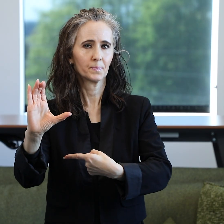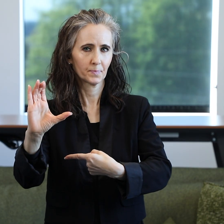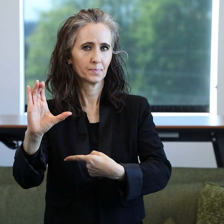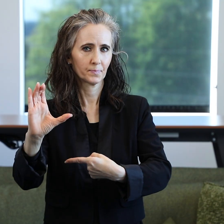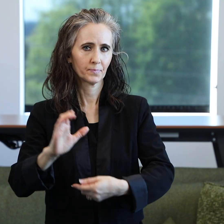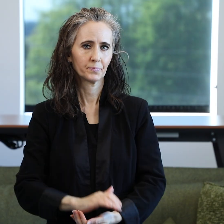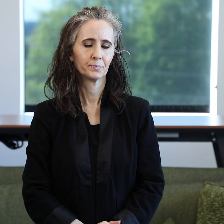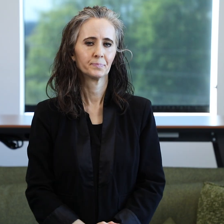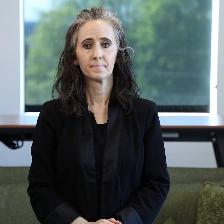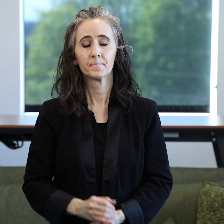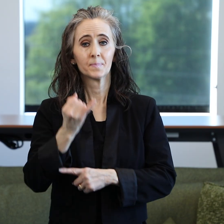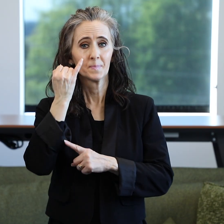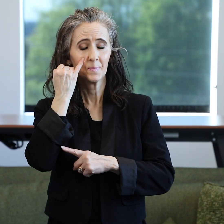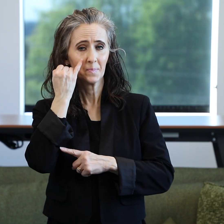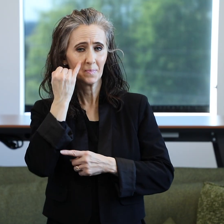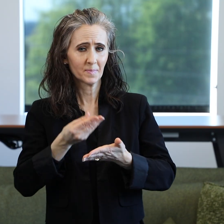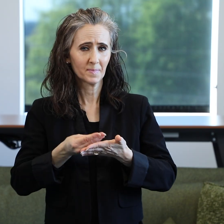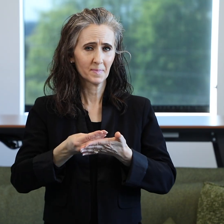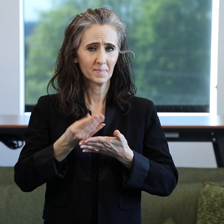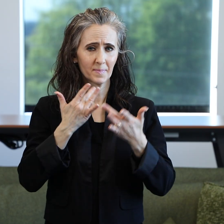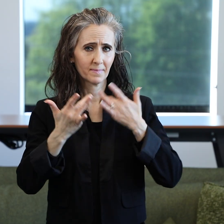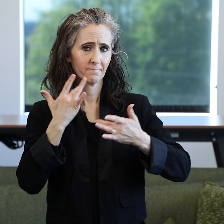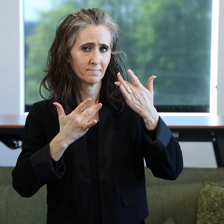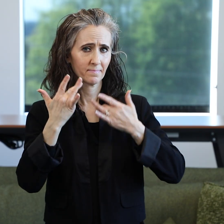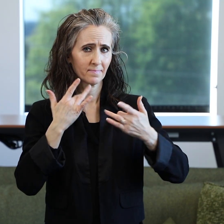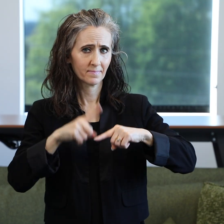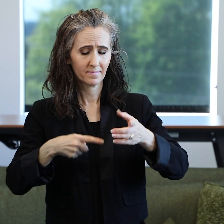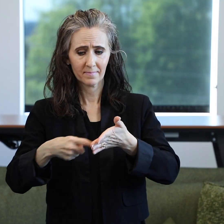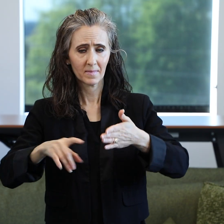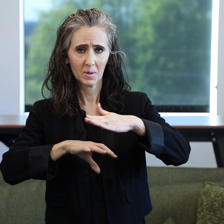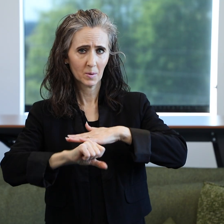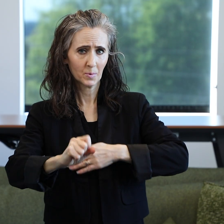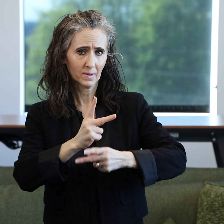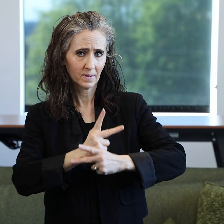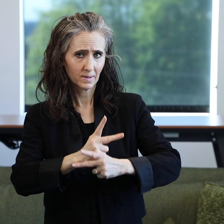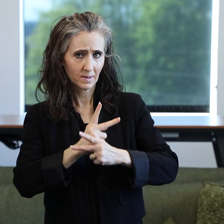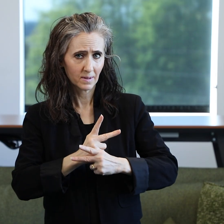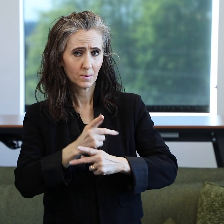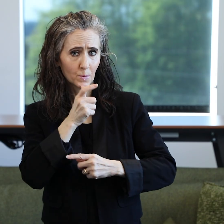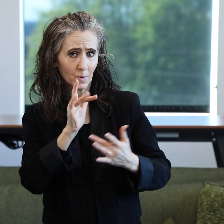and after abortion birth control. If you are having problems paying for abortion care,